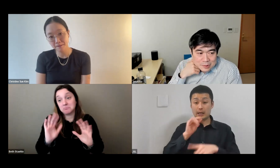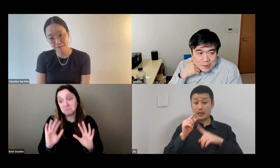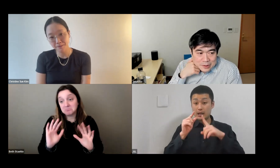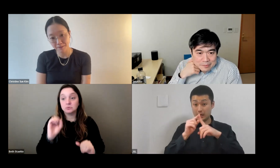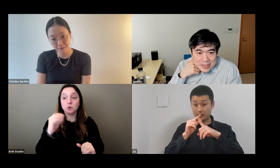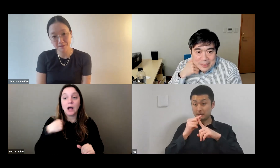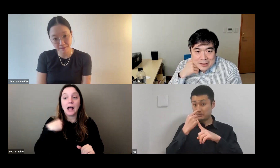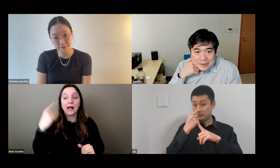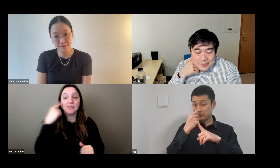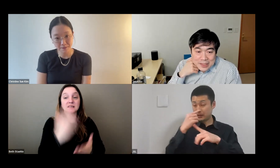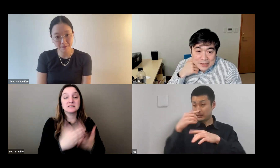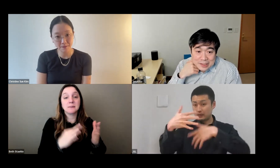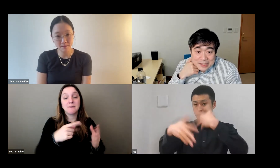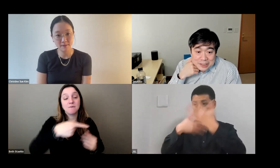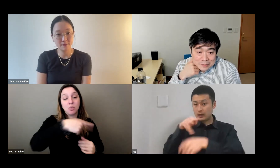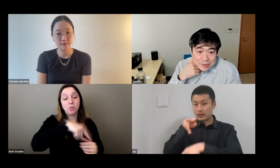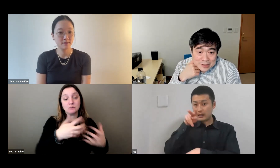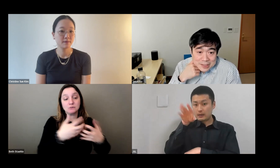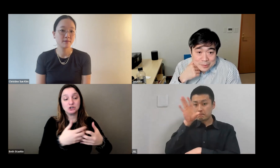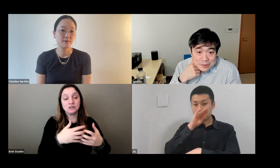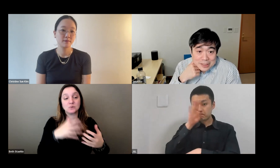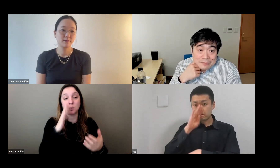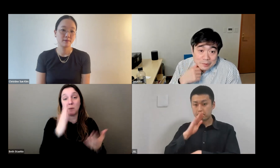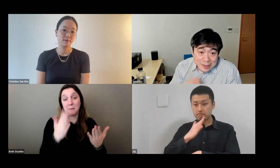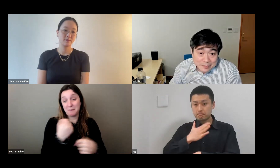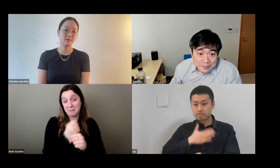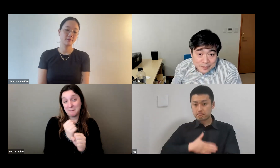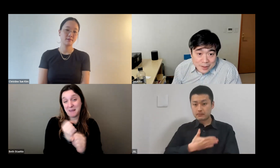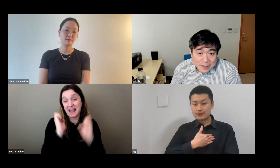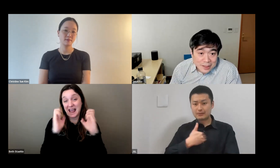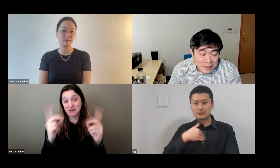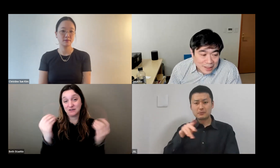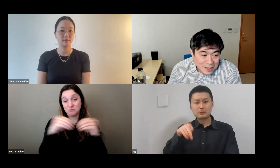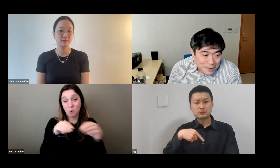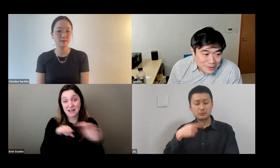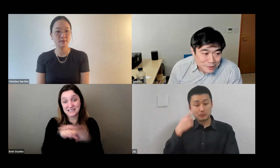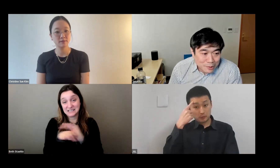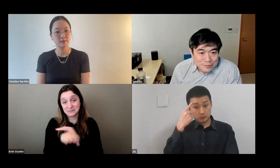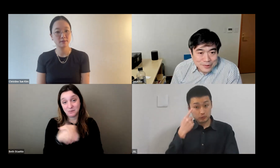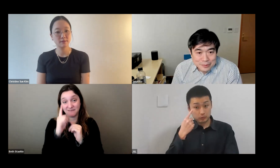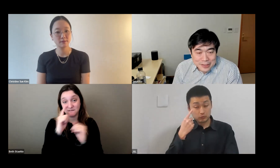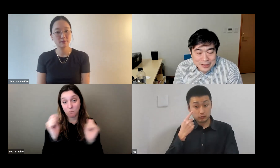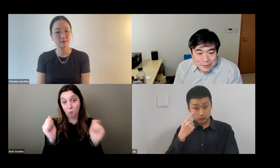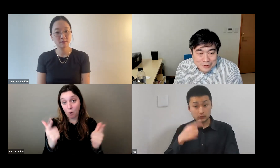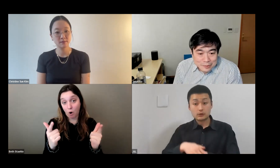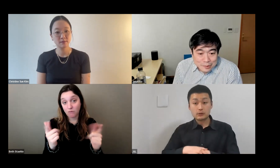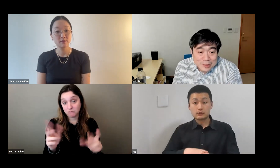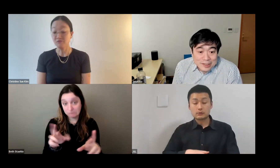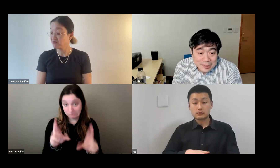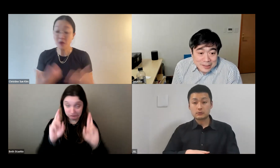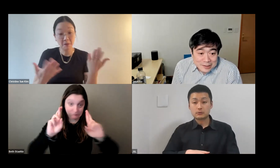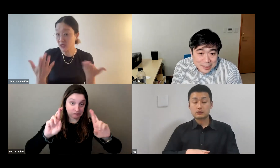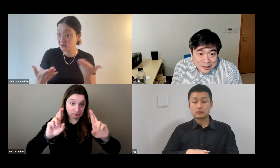will make education more accessible to everyone. And so hopefully we can work on things there.